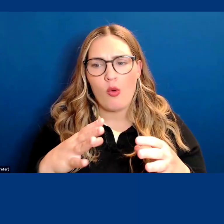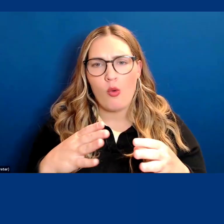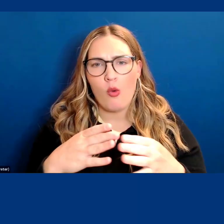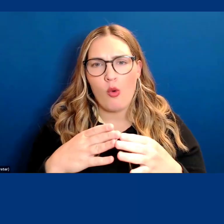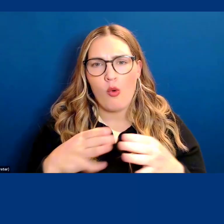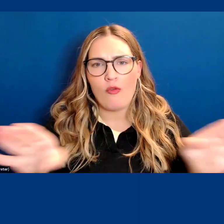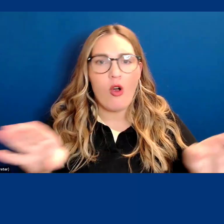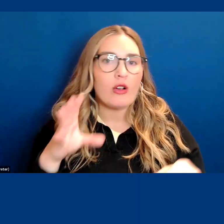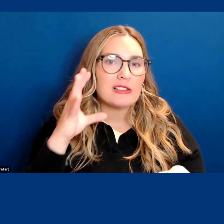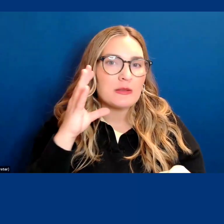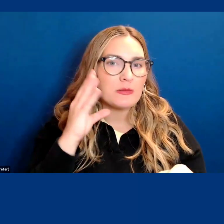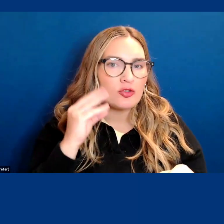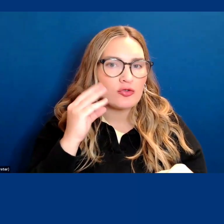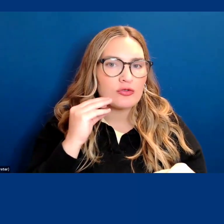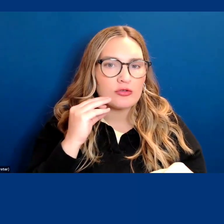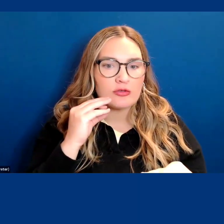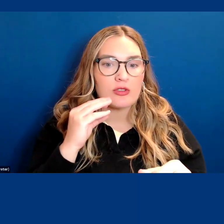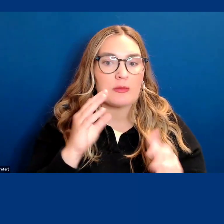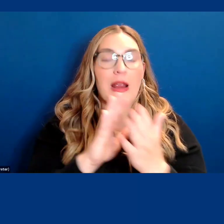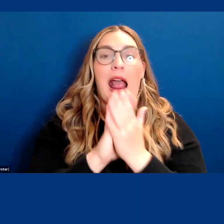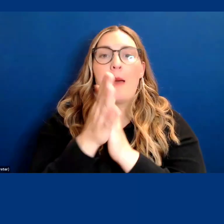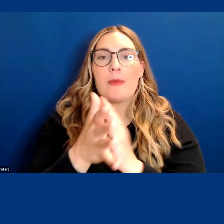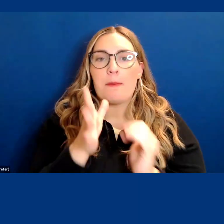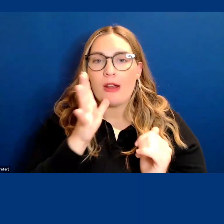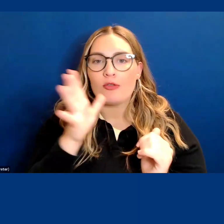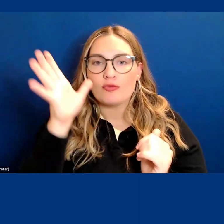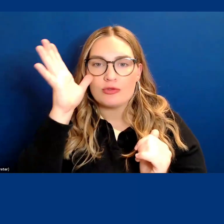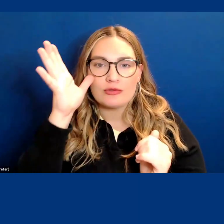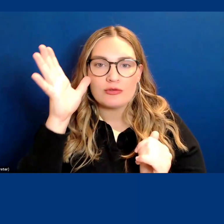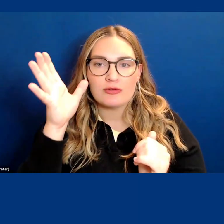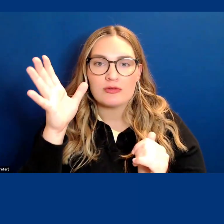of becoming a parent as someone with a disability